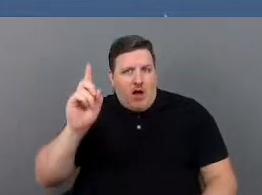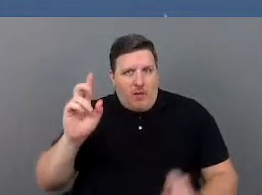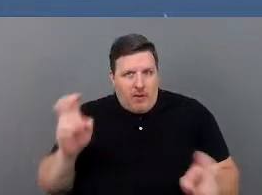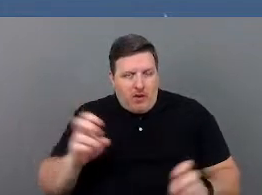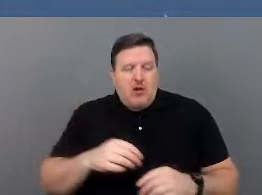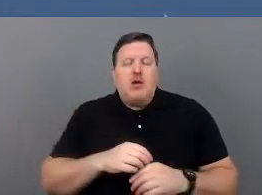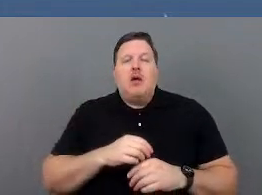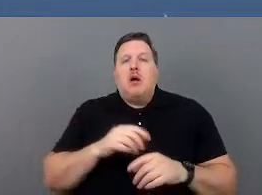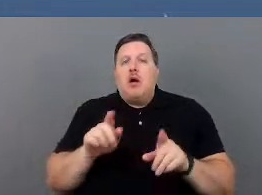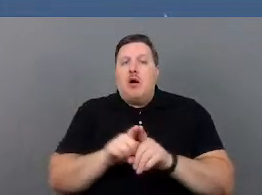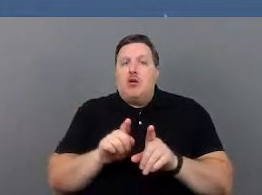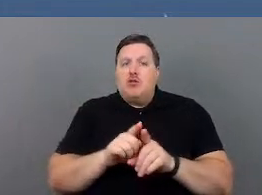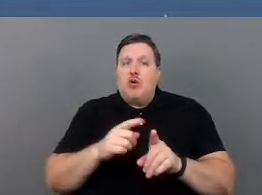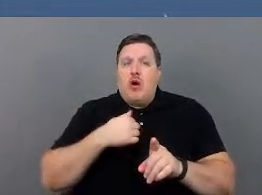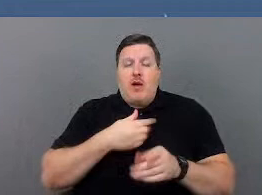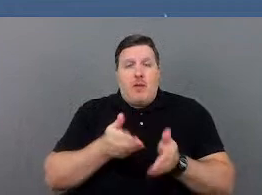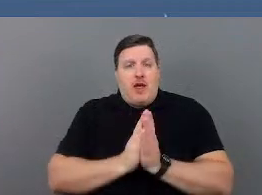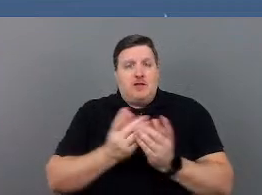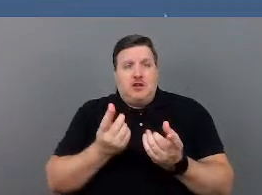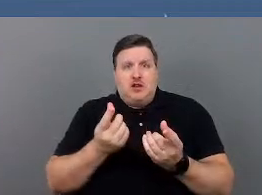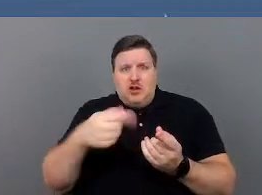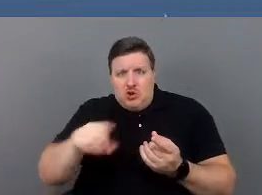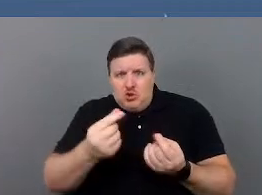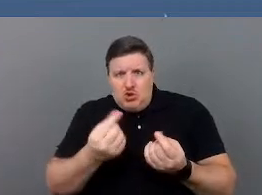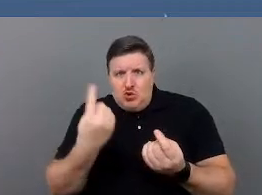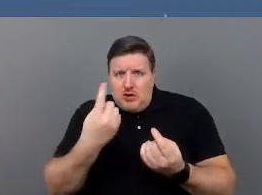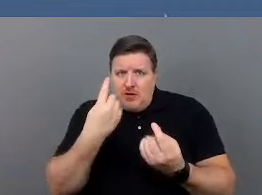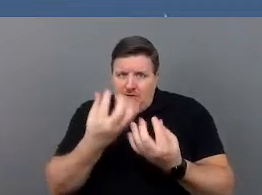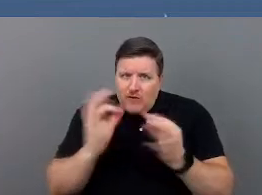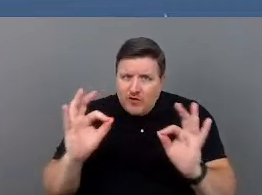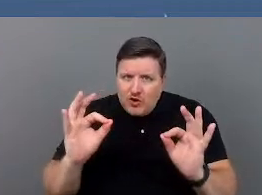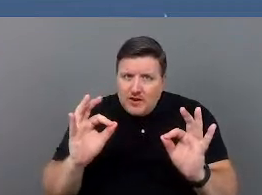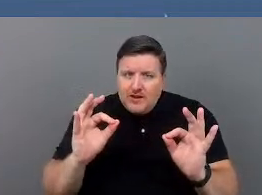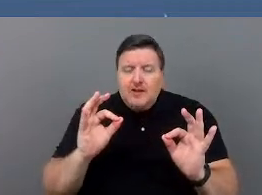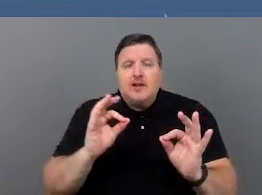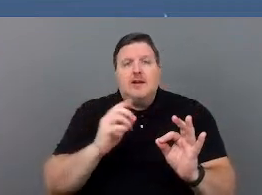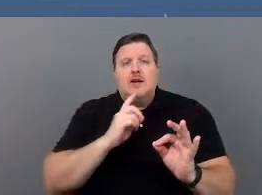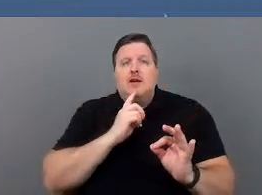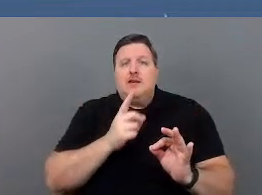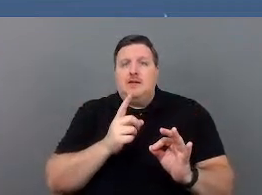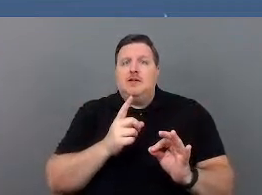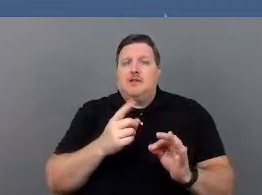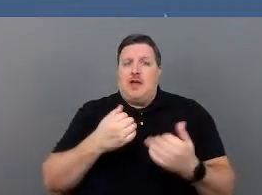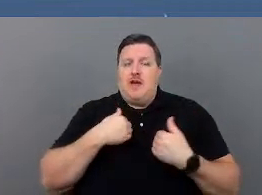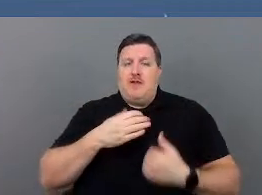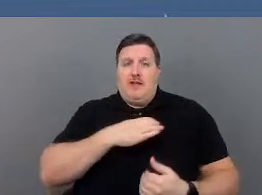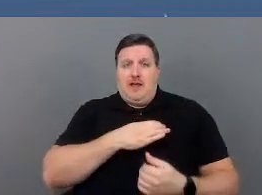GET THE VIOLENCE PREVENTION STEERING COMMITTEE BACK UP AND RUNNING. THAT'S BEEN SOMETHING THAT I THINK STOPPED IN 2020, AND